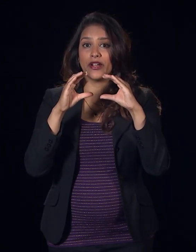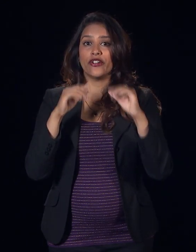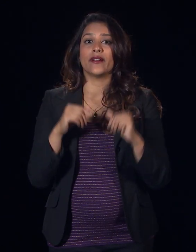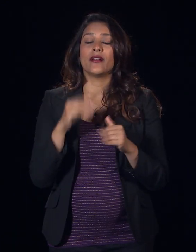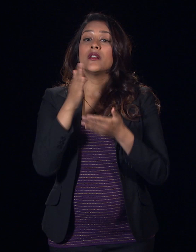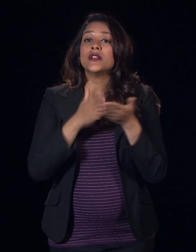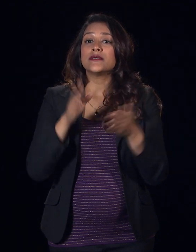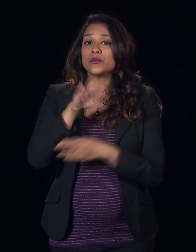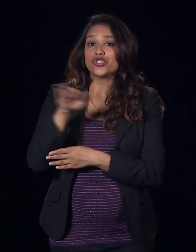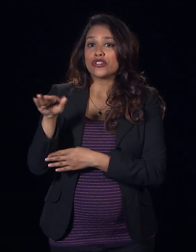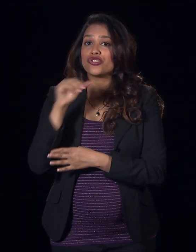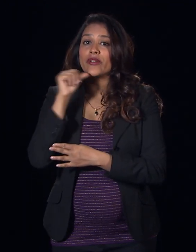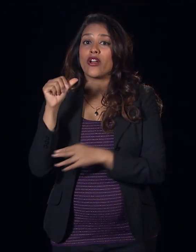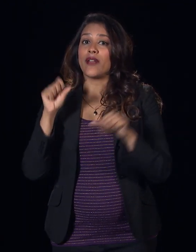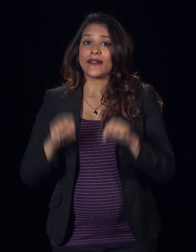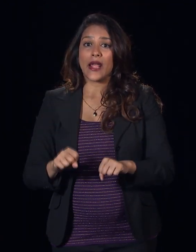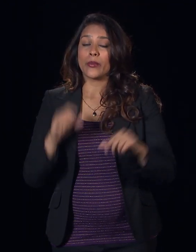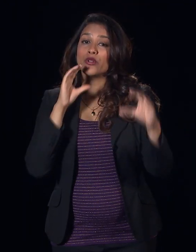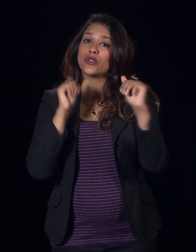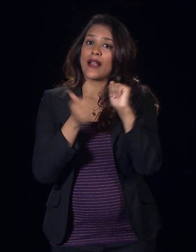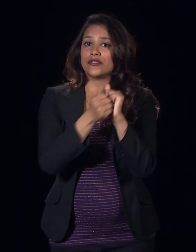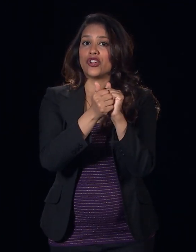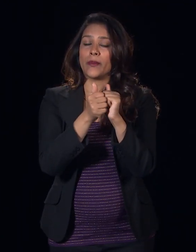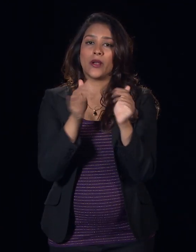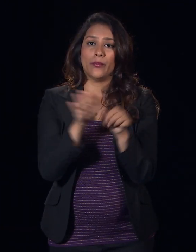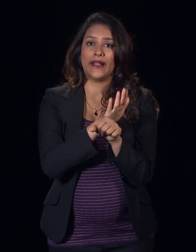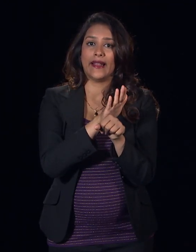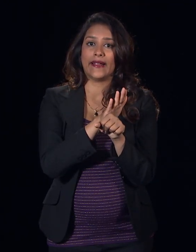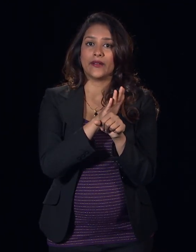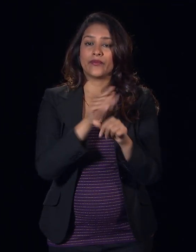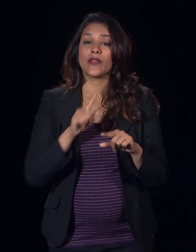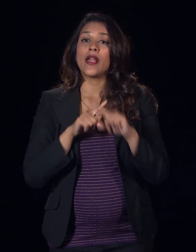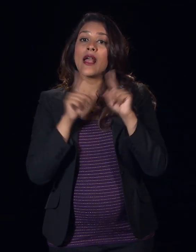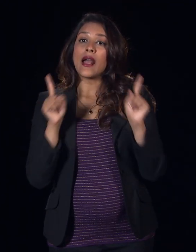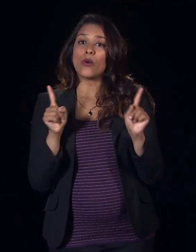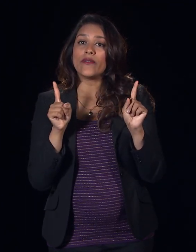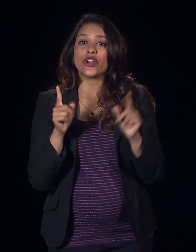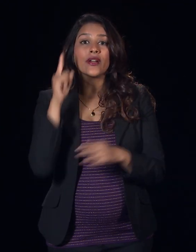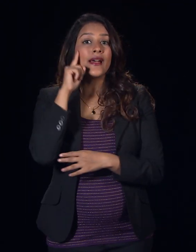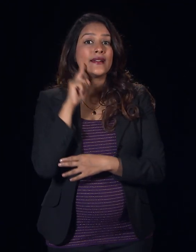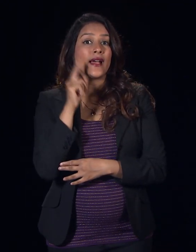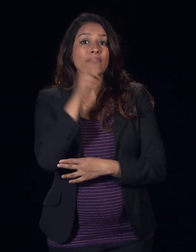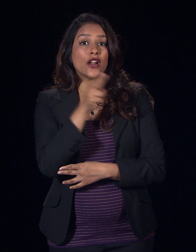and some children are not able to catch up completely. However, deaf and hard